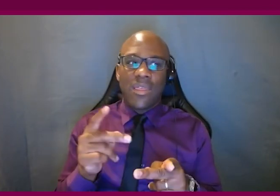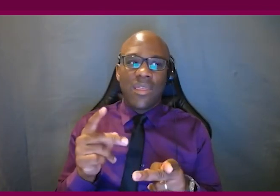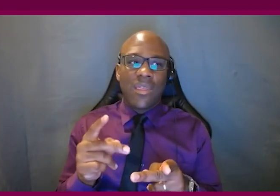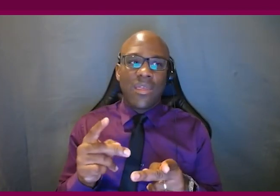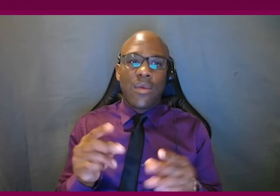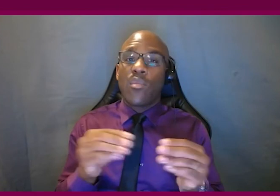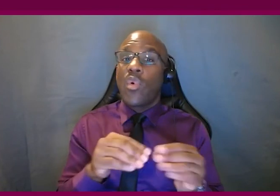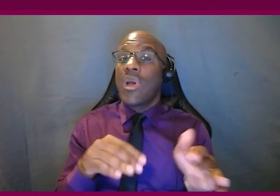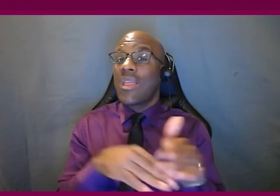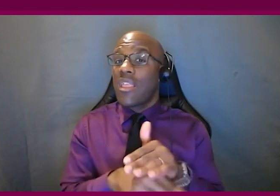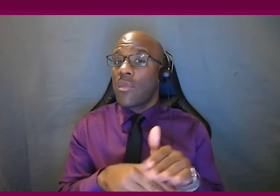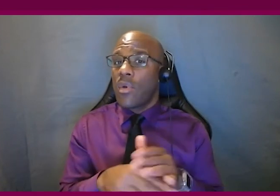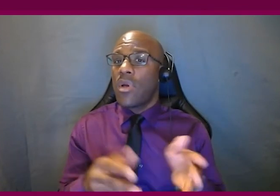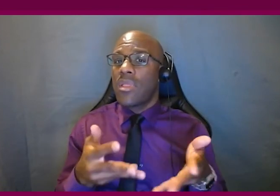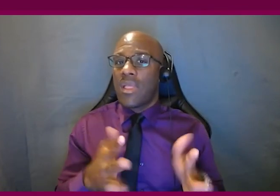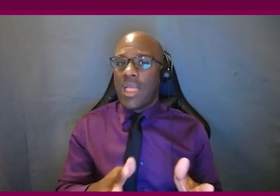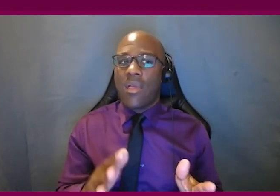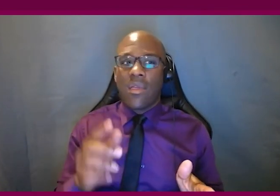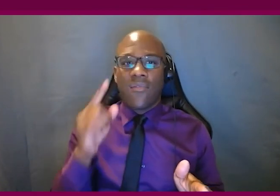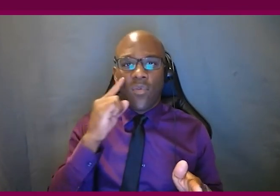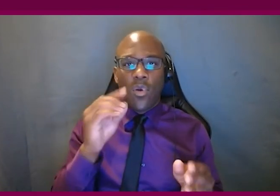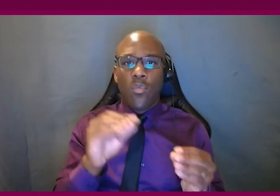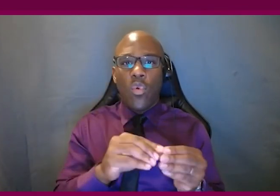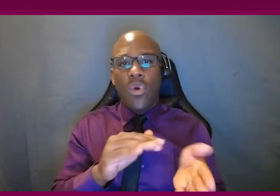sure that there's flexibility in how we work.